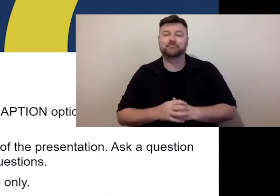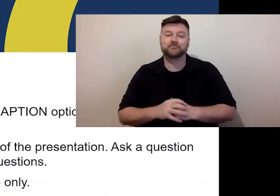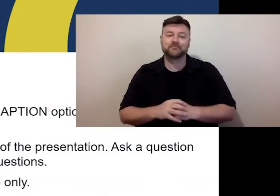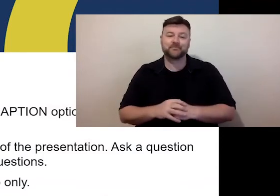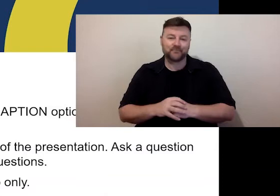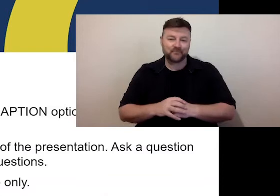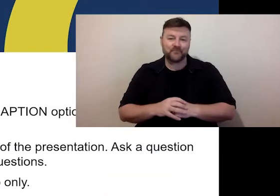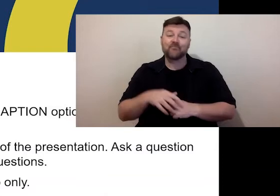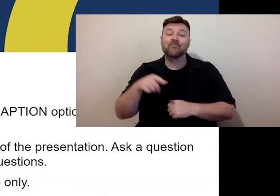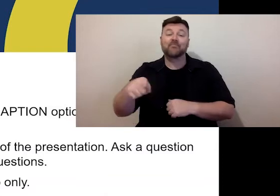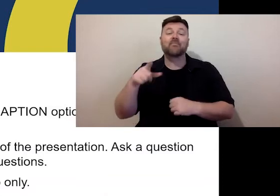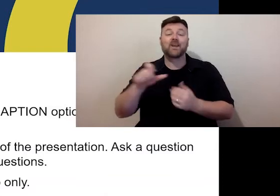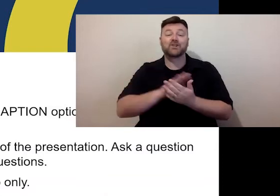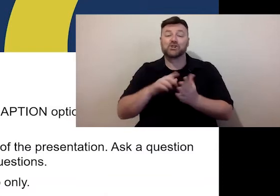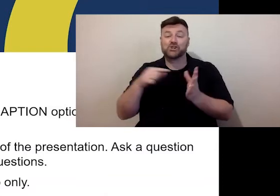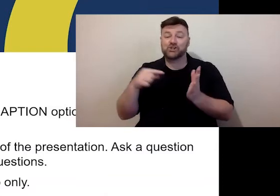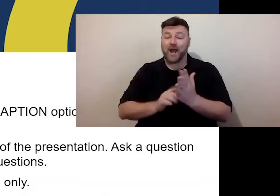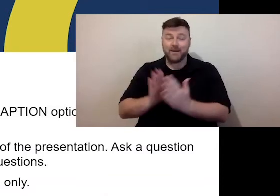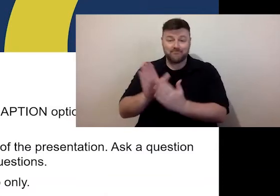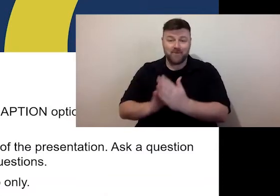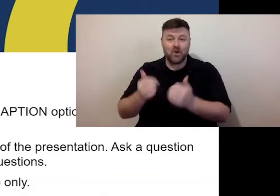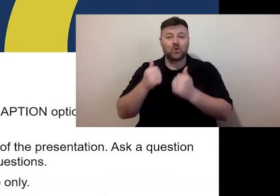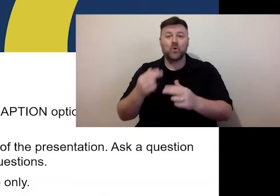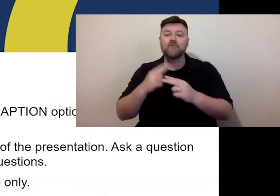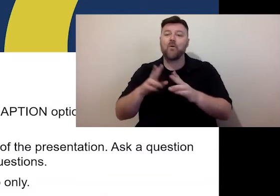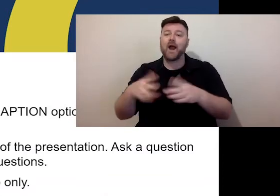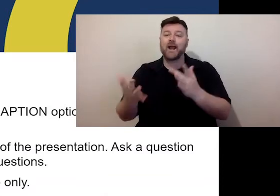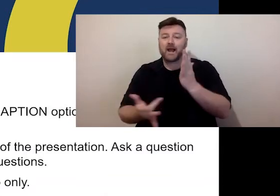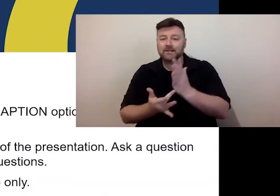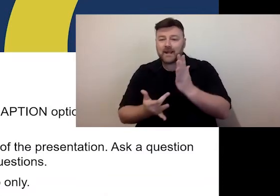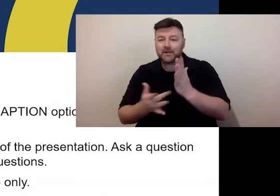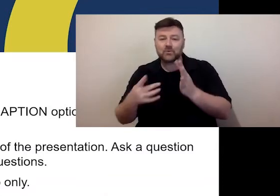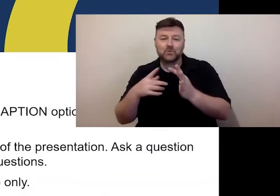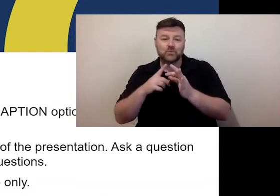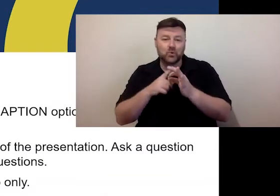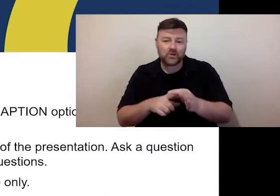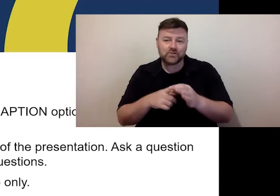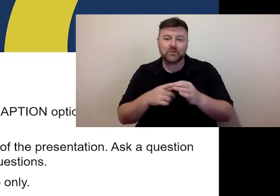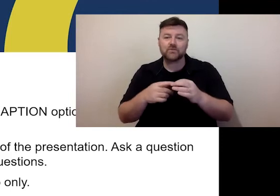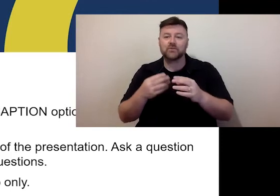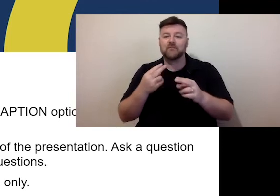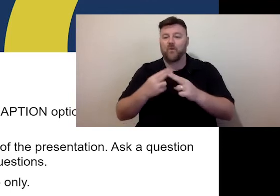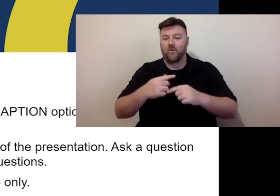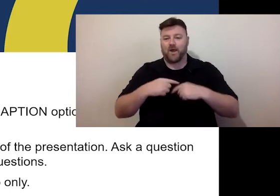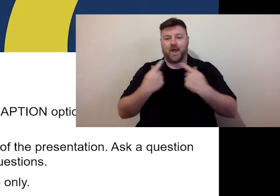The chat will also be an opportunity for you to ask any tech-related questions to the Australia Council team, who'll be able to support you